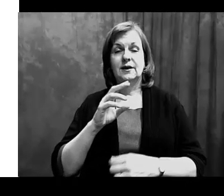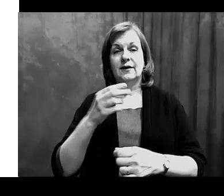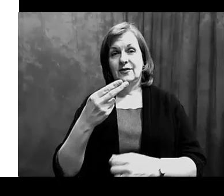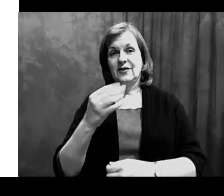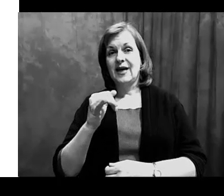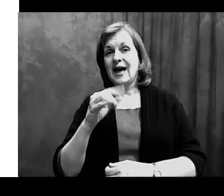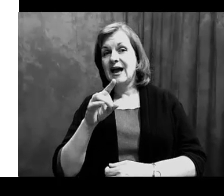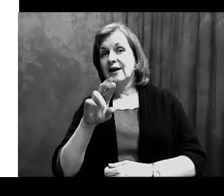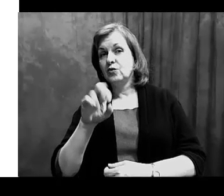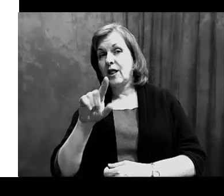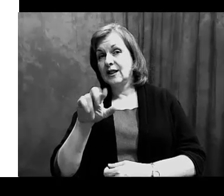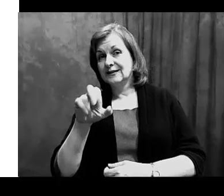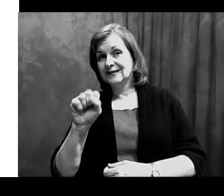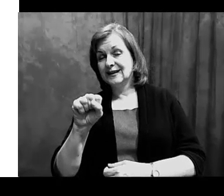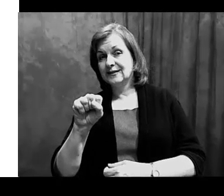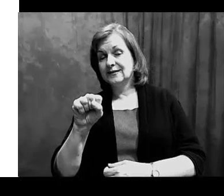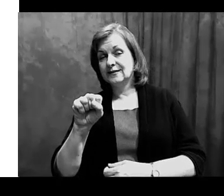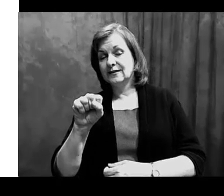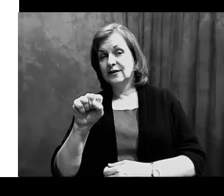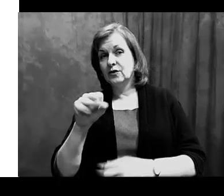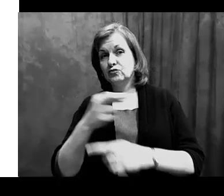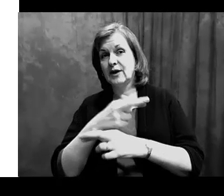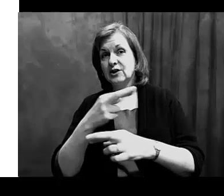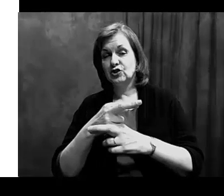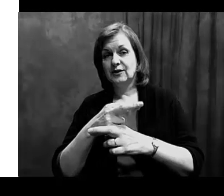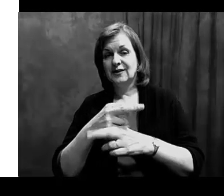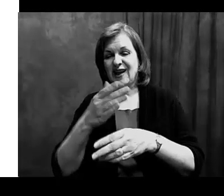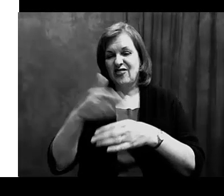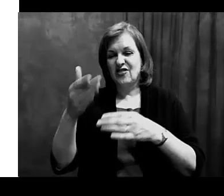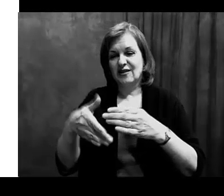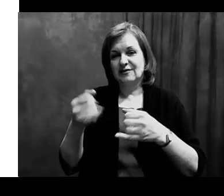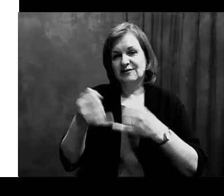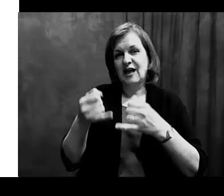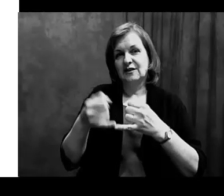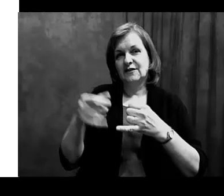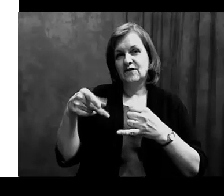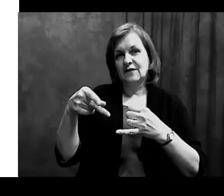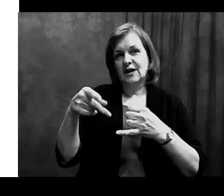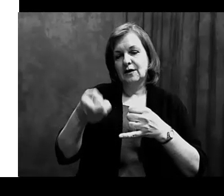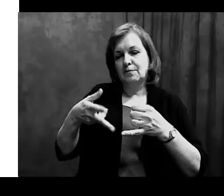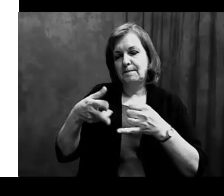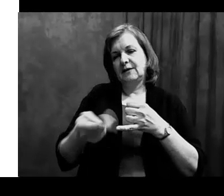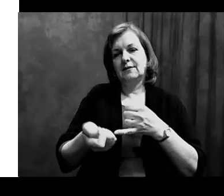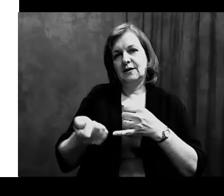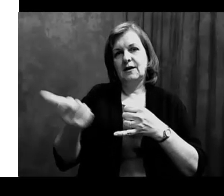to go through the hydrolysis reaction and remove this end phosphate